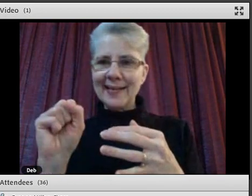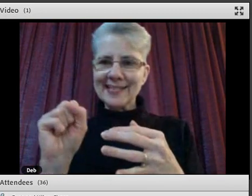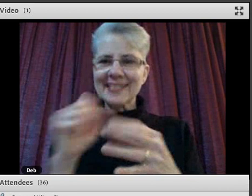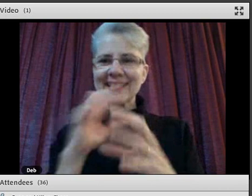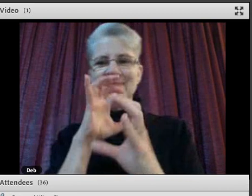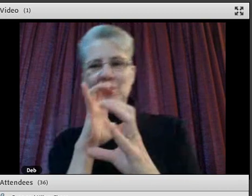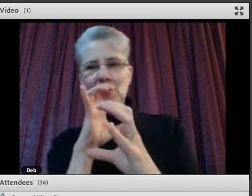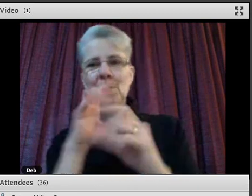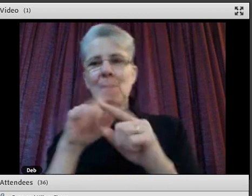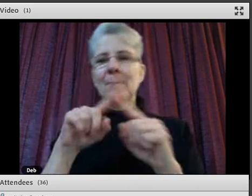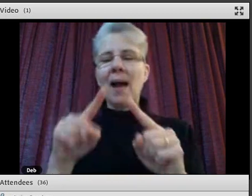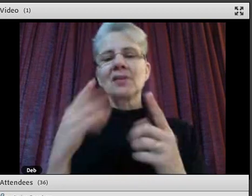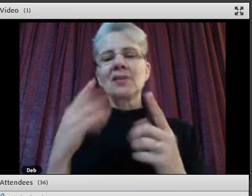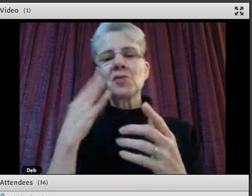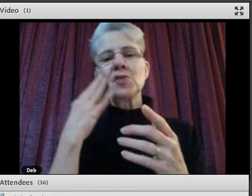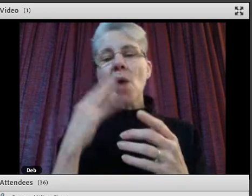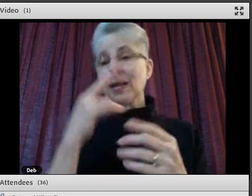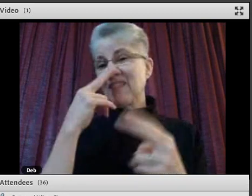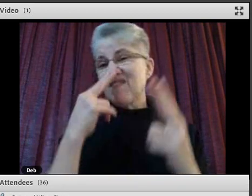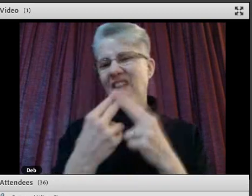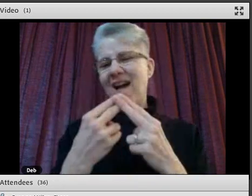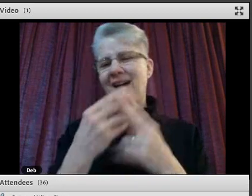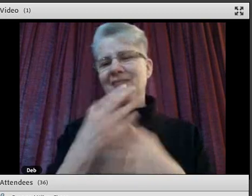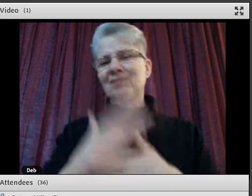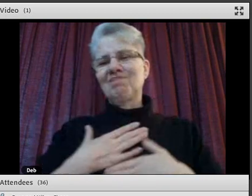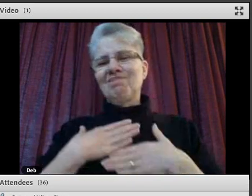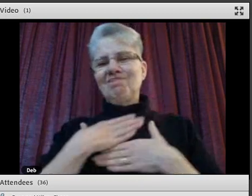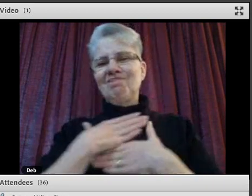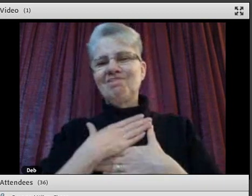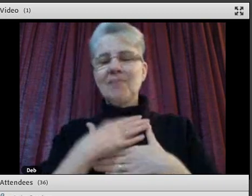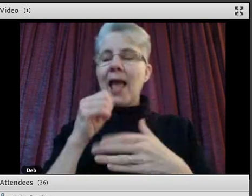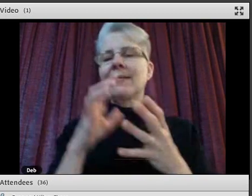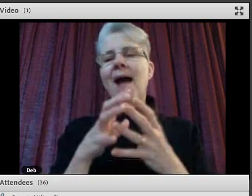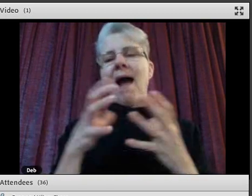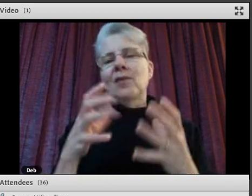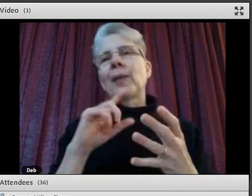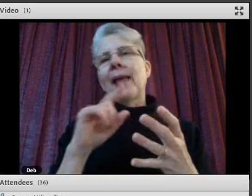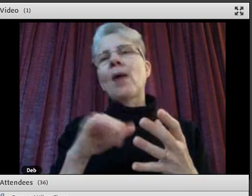But it's a ton of fun, and not quiet, I will say.